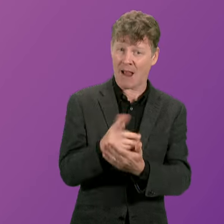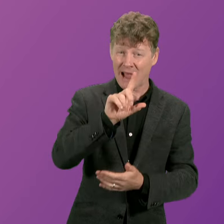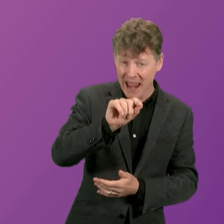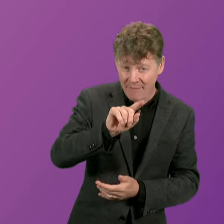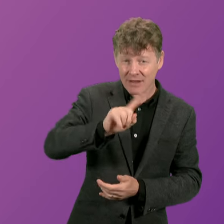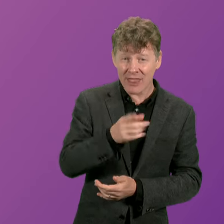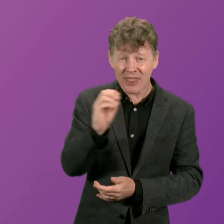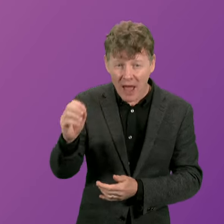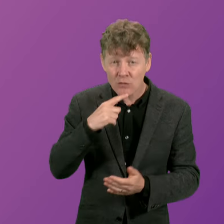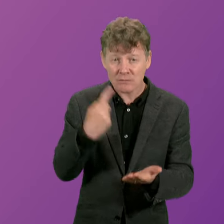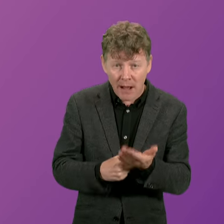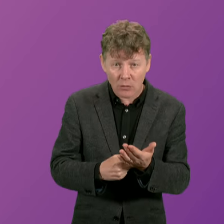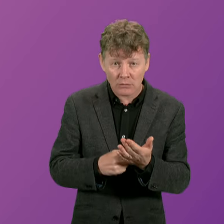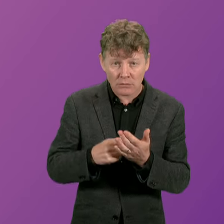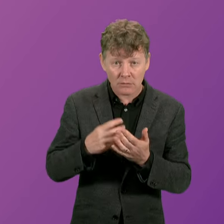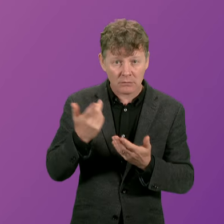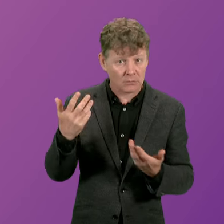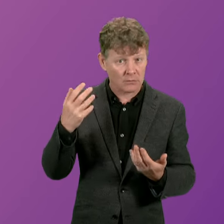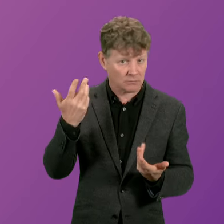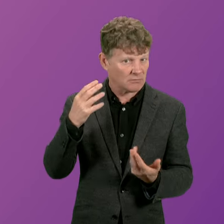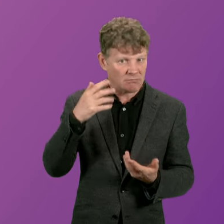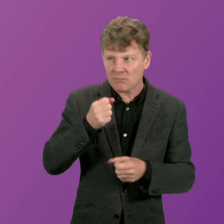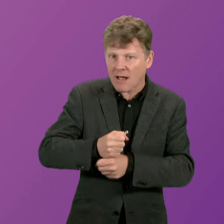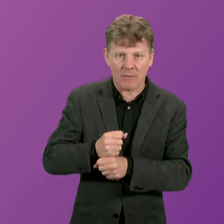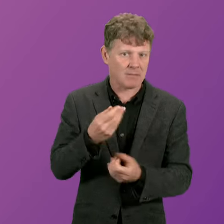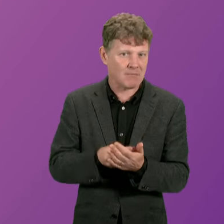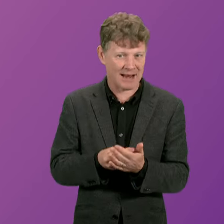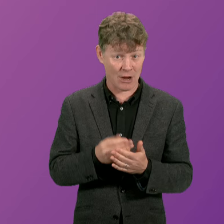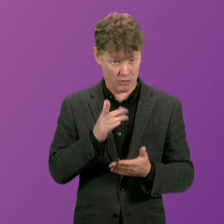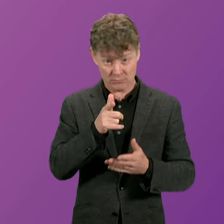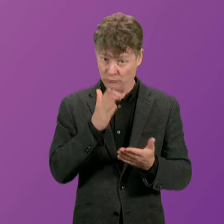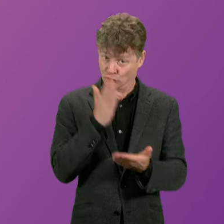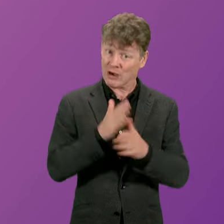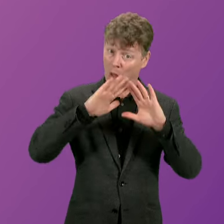money. In the real world, that employee would lose their job, not have their